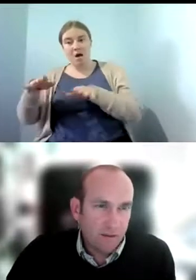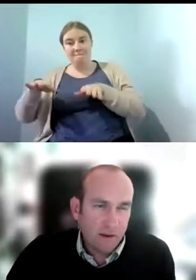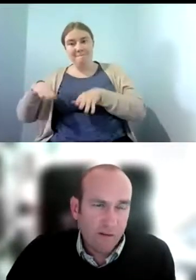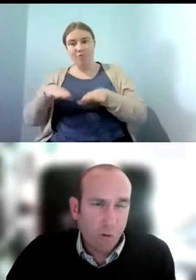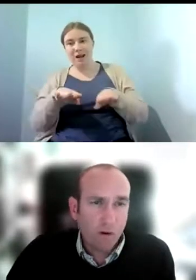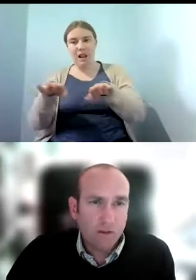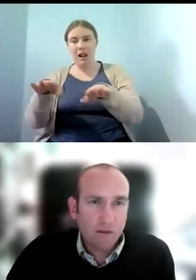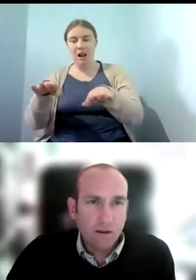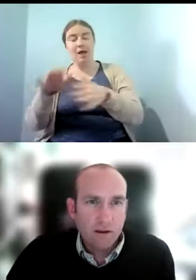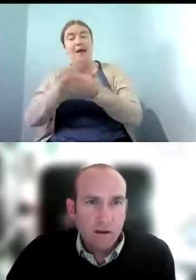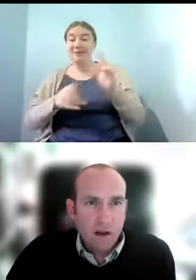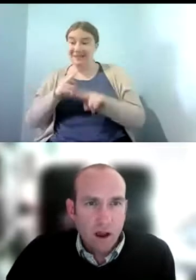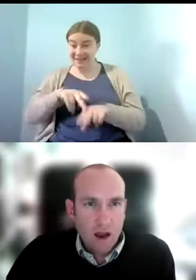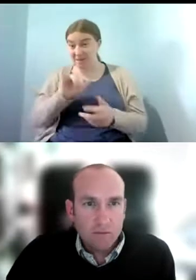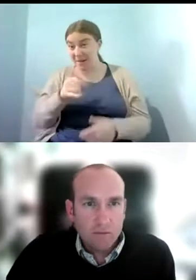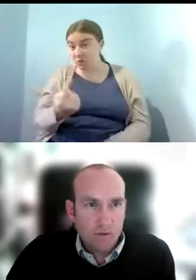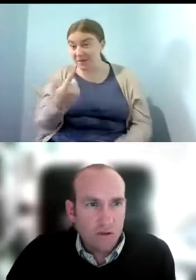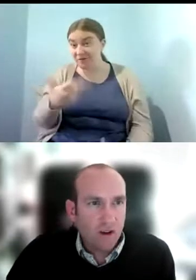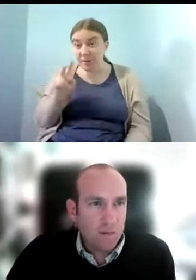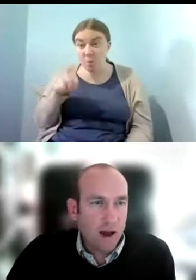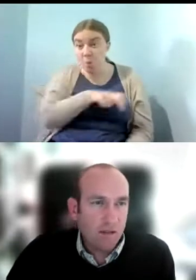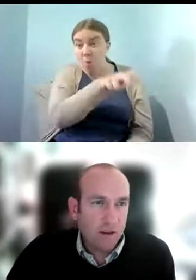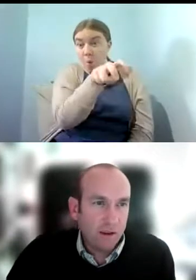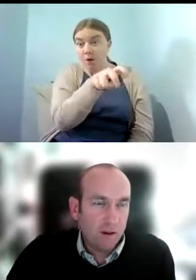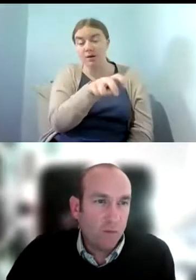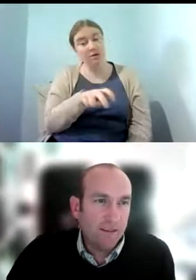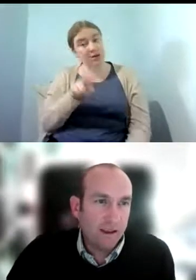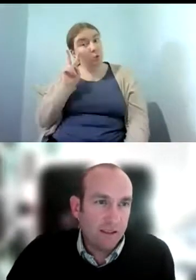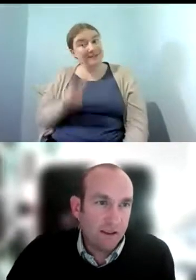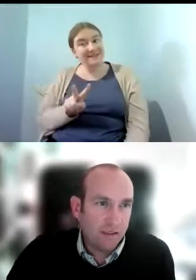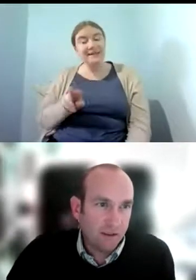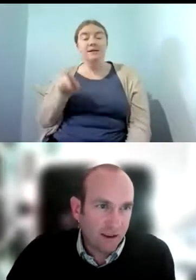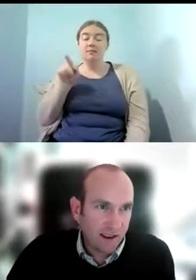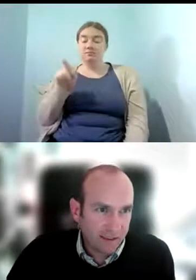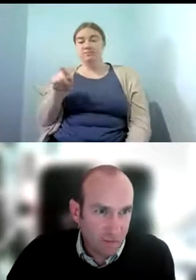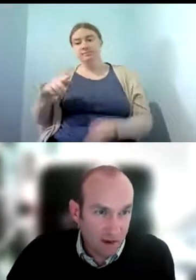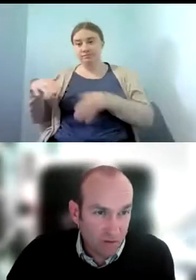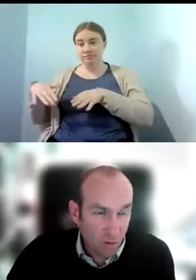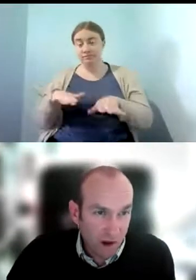ever walked um up the riverside path you normally see that stuff collects in the middle of the weir